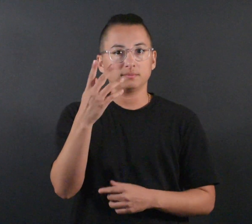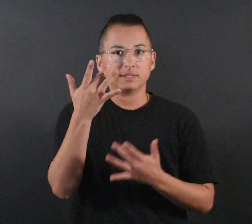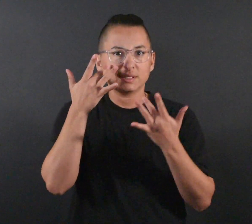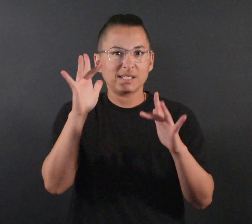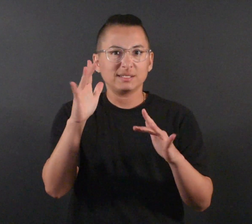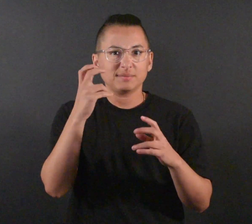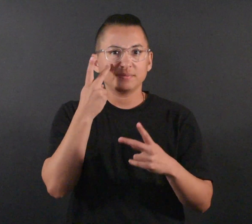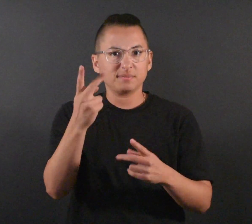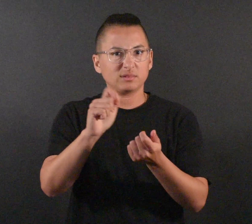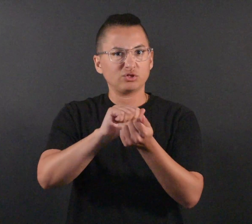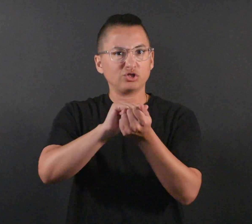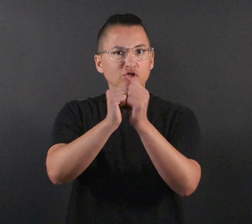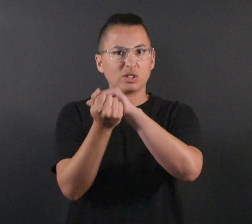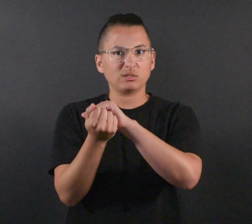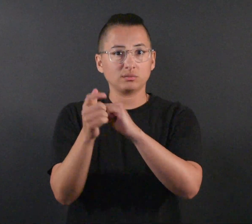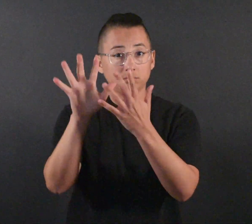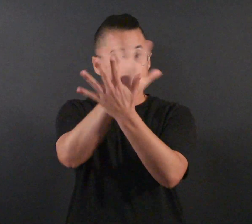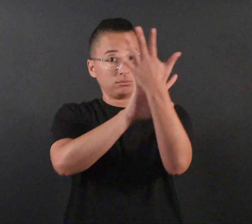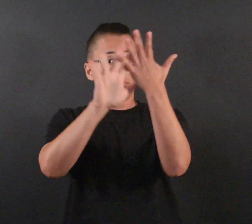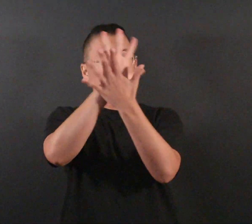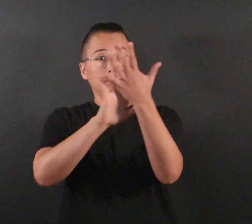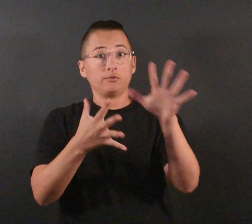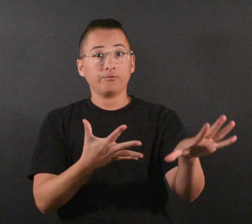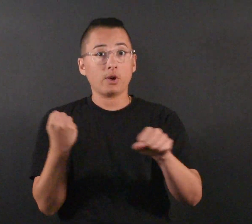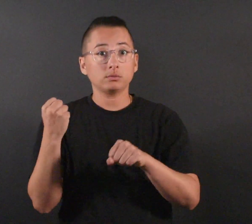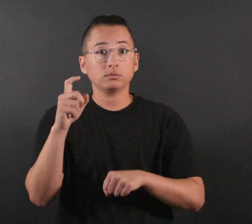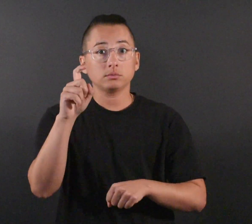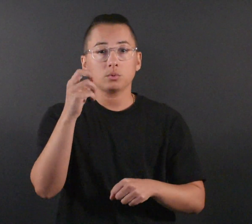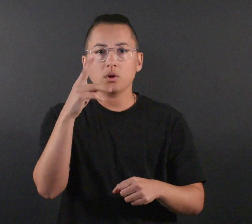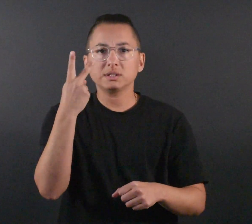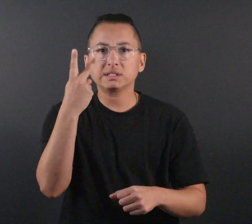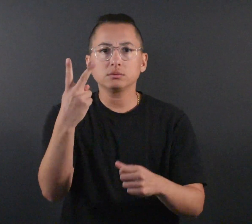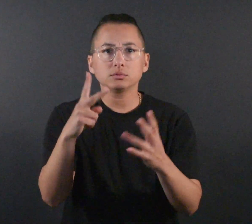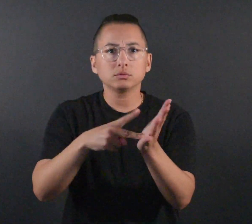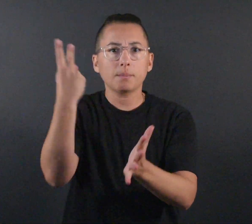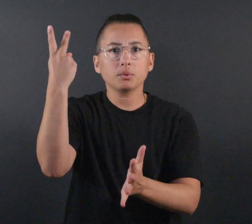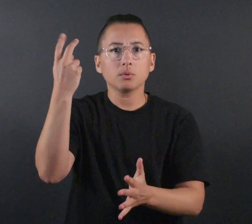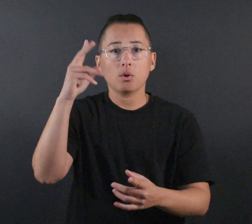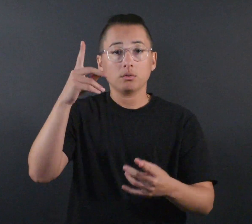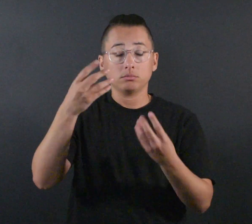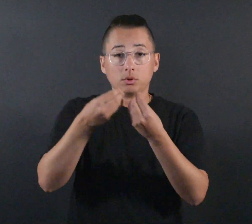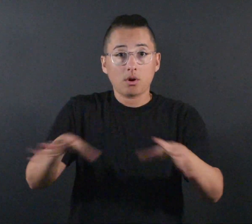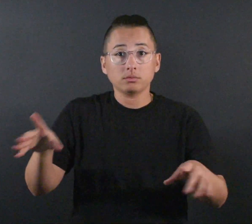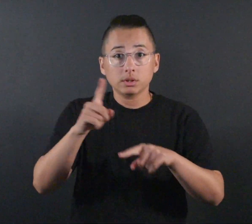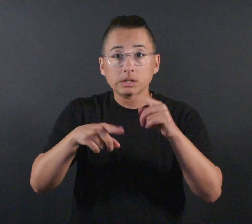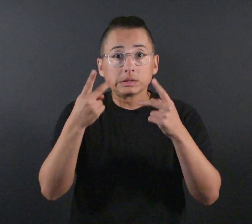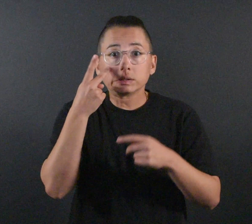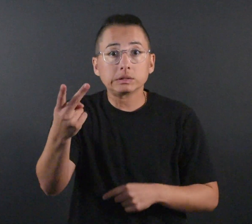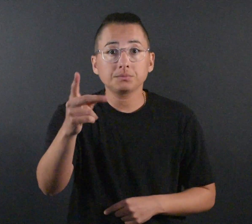E – Eyesight changes. Is eyesight suddenly blurred or double? Is there a sudden loss of vision?